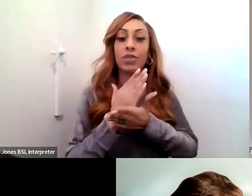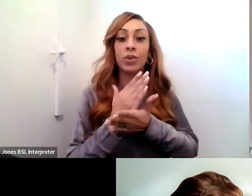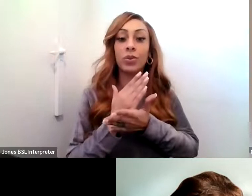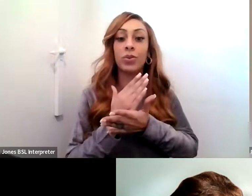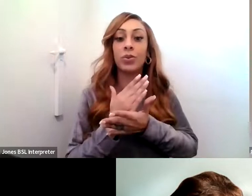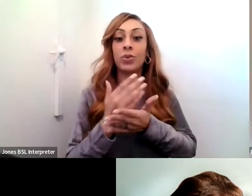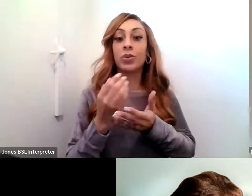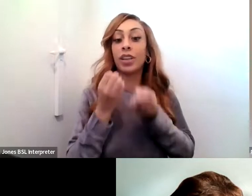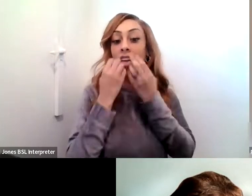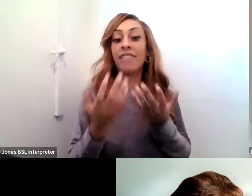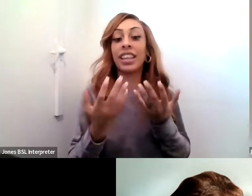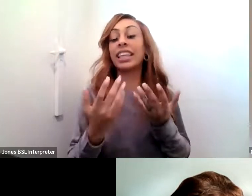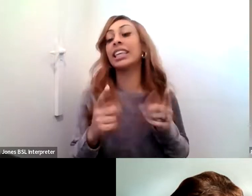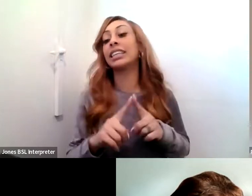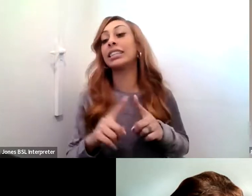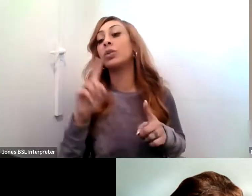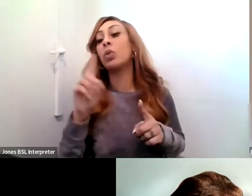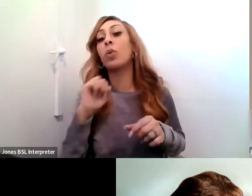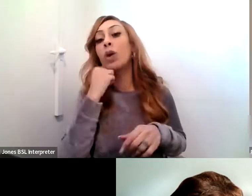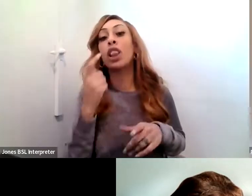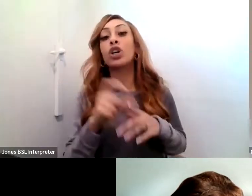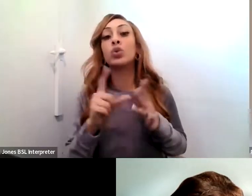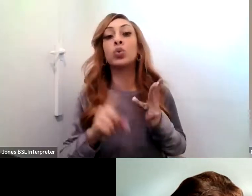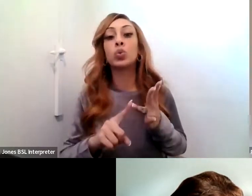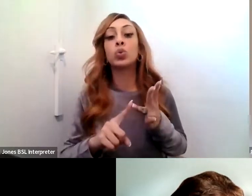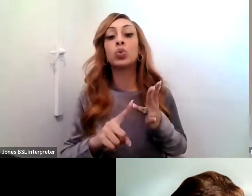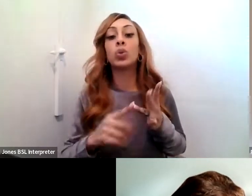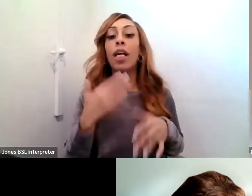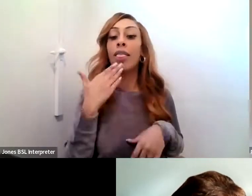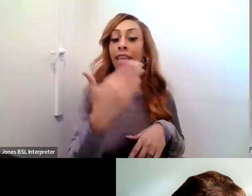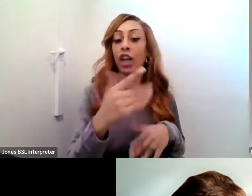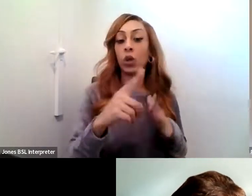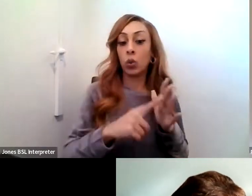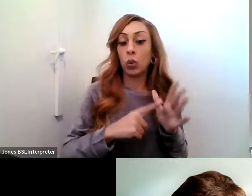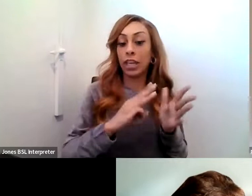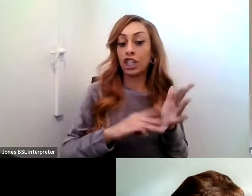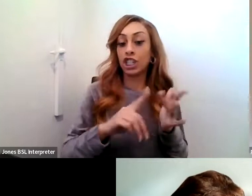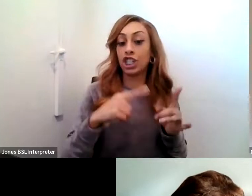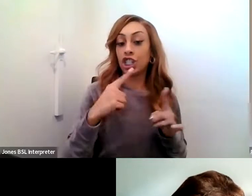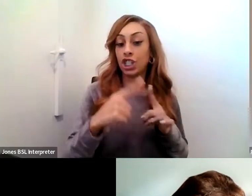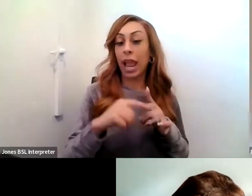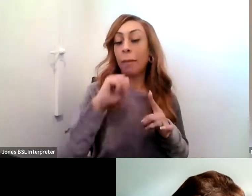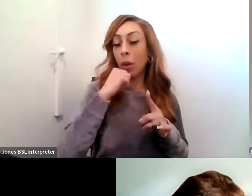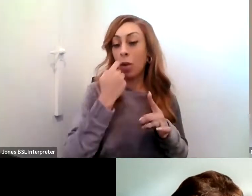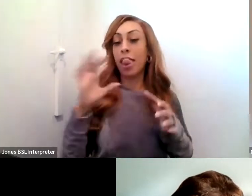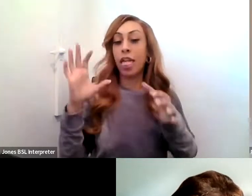Fantastic, all right, what we're going to do now, I'll say thank you to Jamie, who is going to come back and join us for the round table at the end as well,